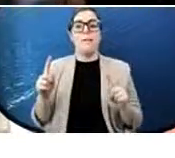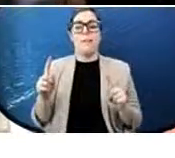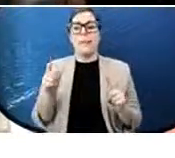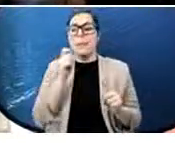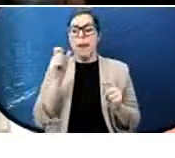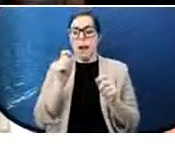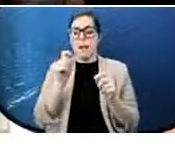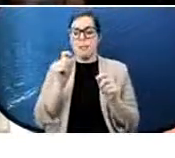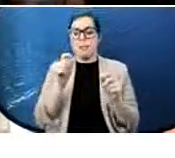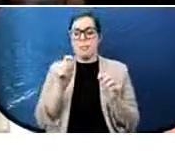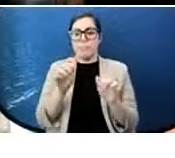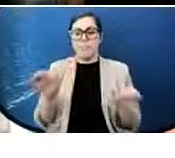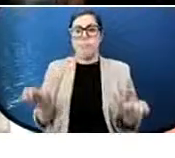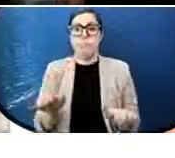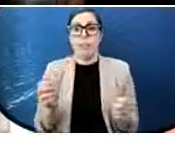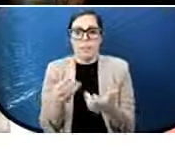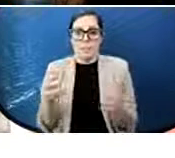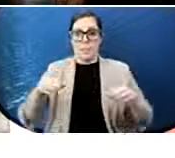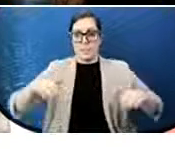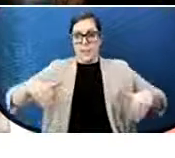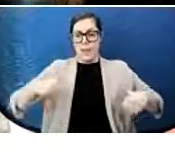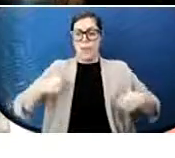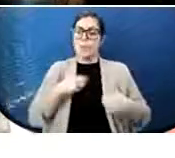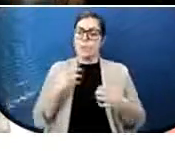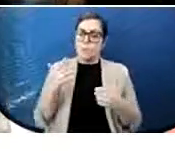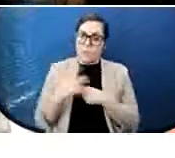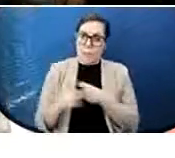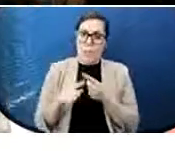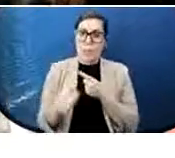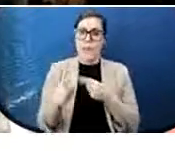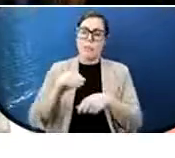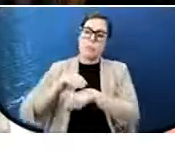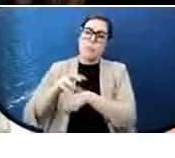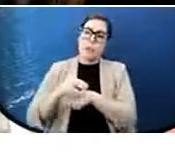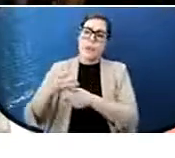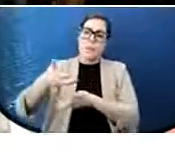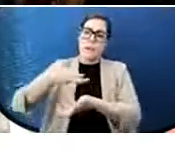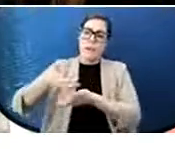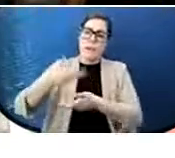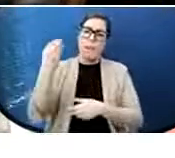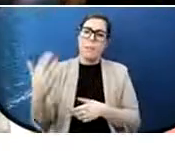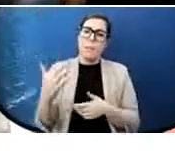and advise them on how they can go, how they can go about it, how they can both be resourceful from